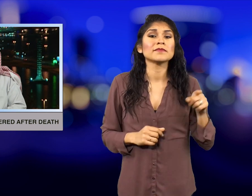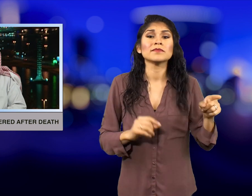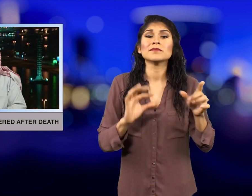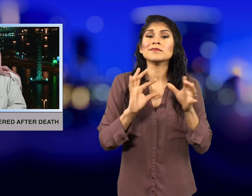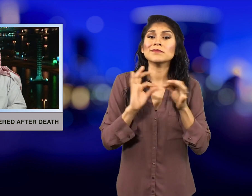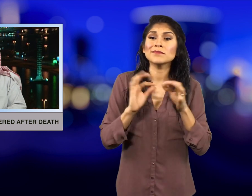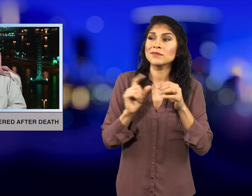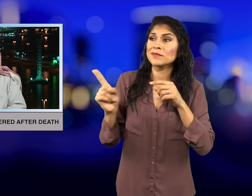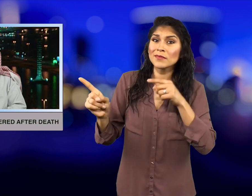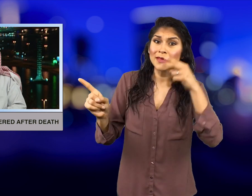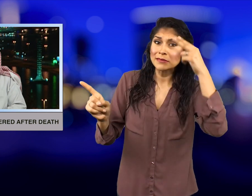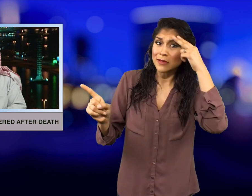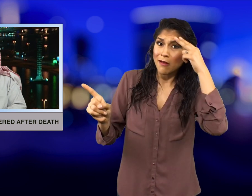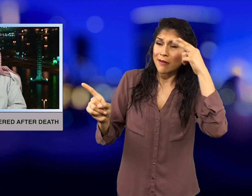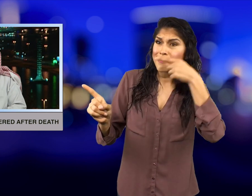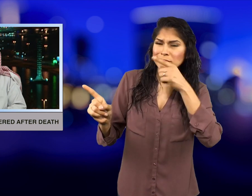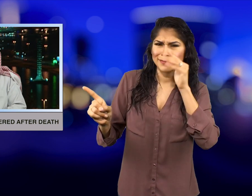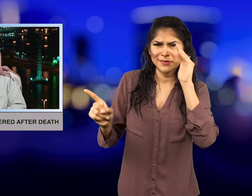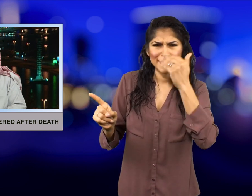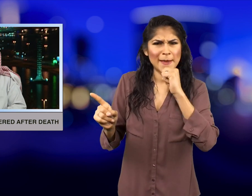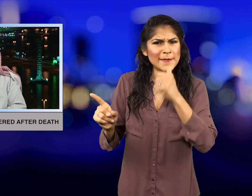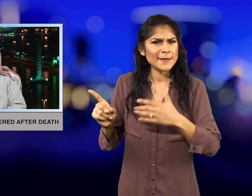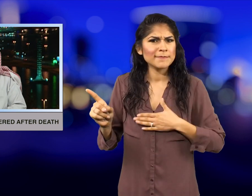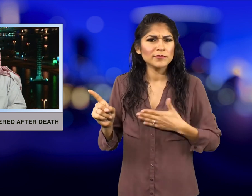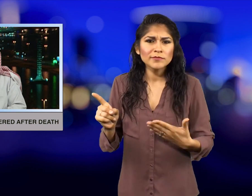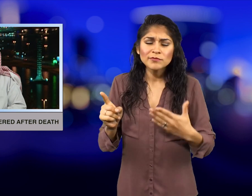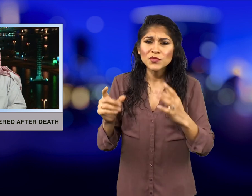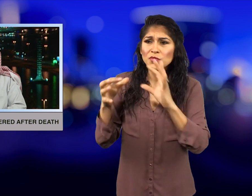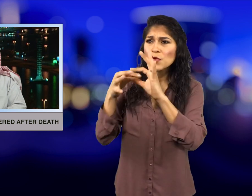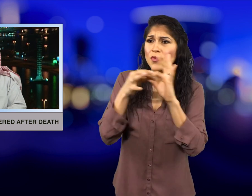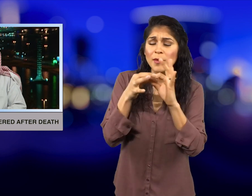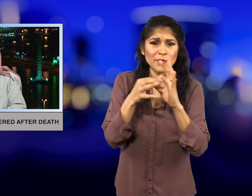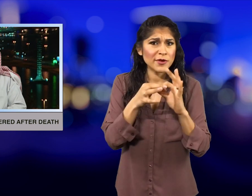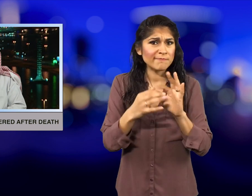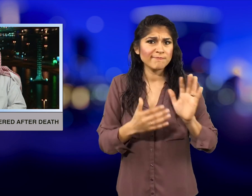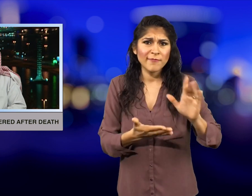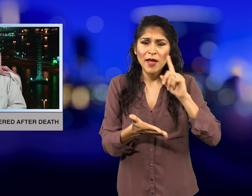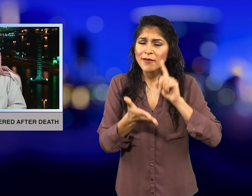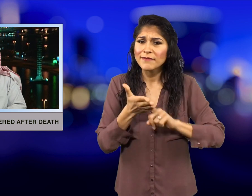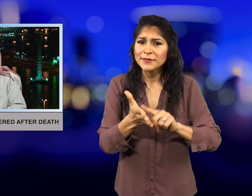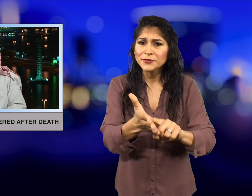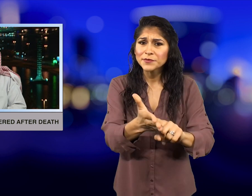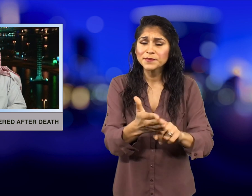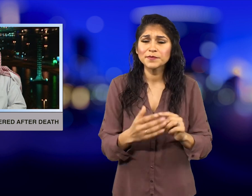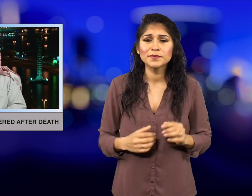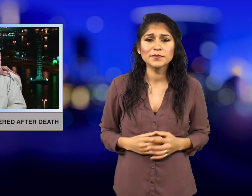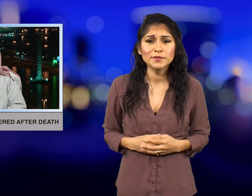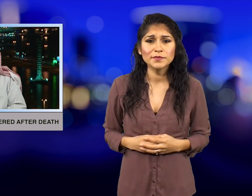He added the Saudi's did not appear genuinely interested in cooperating with the investigation.